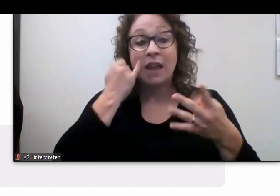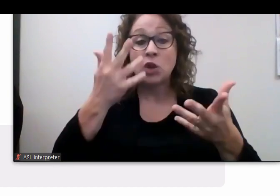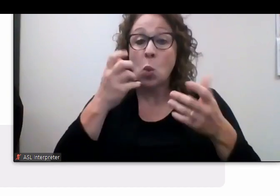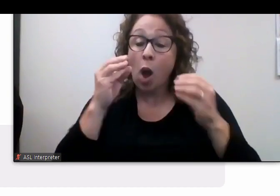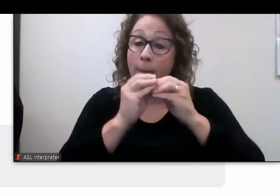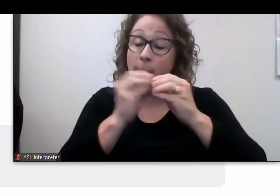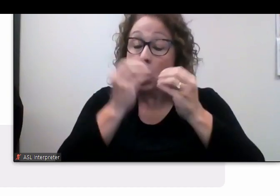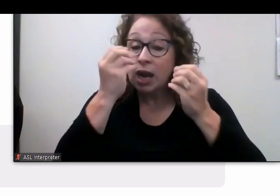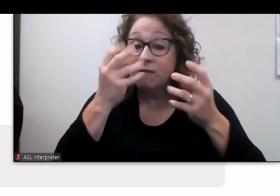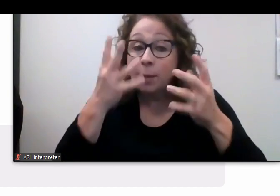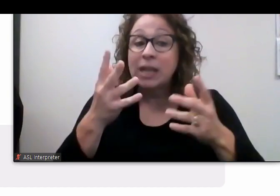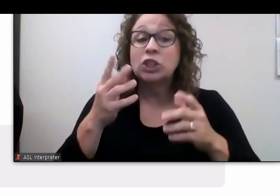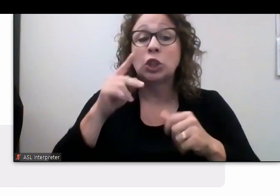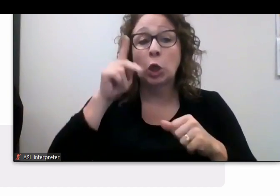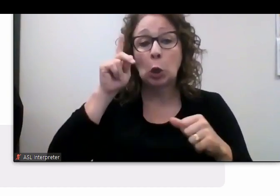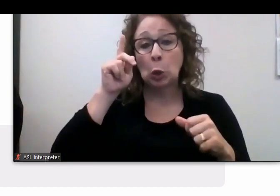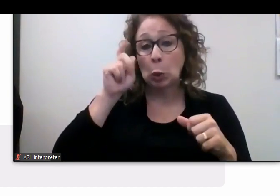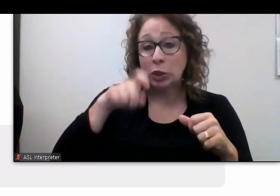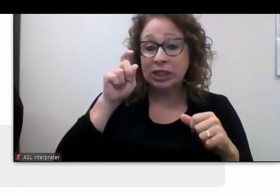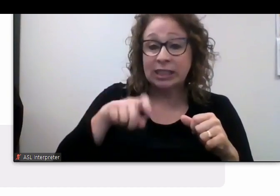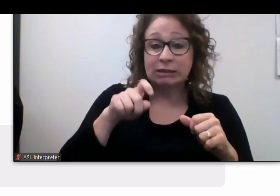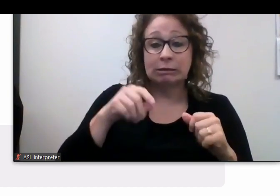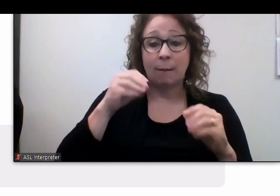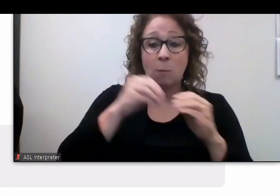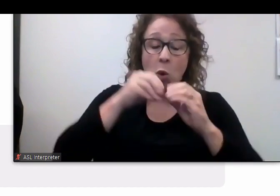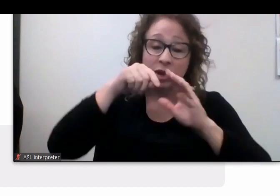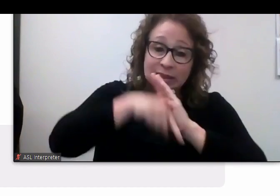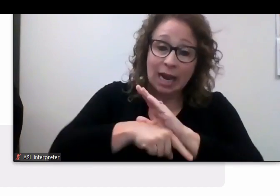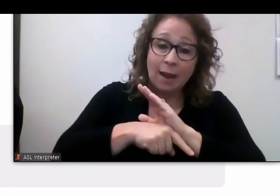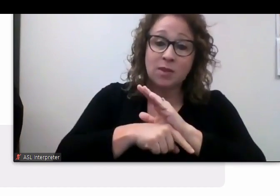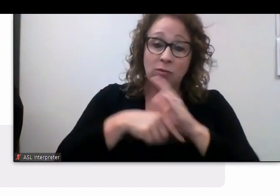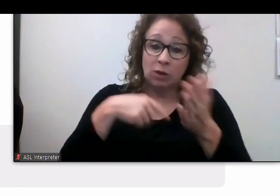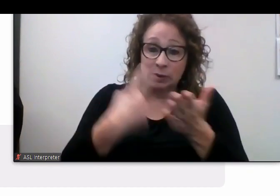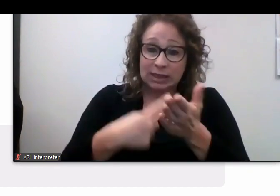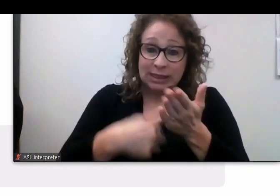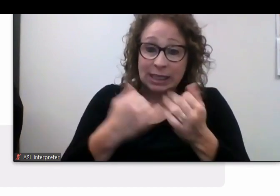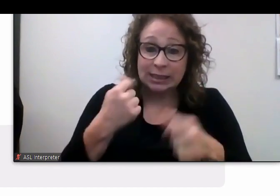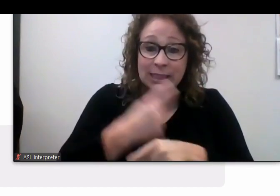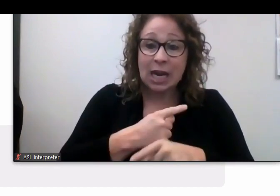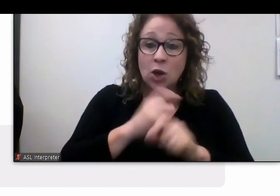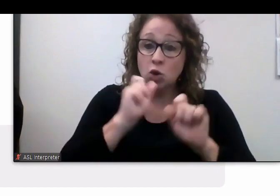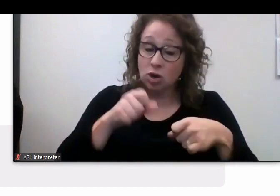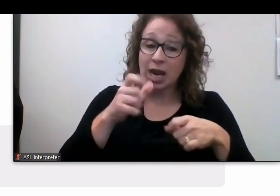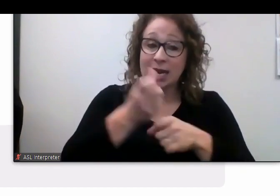or you need to go deeper in something we've talked about today, here are places you can get that.